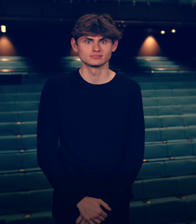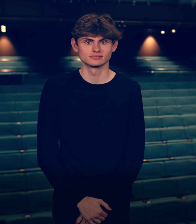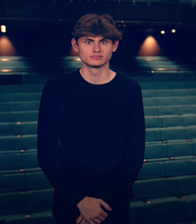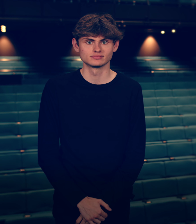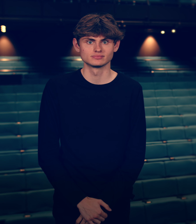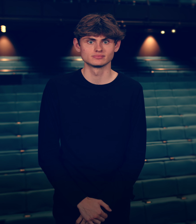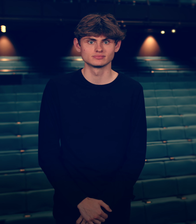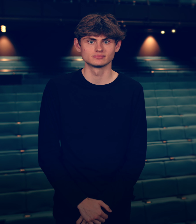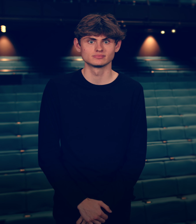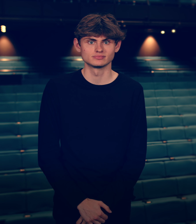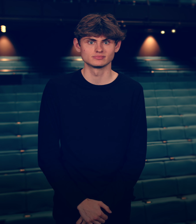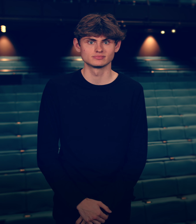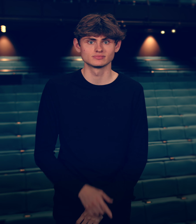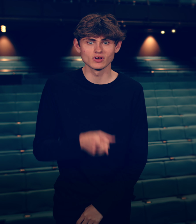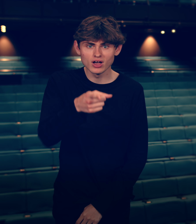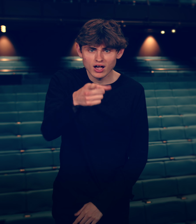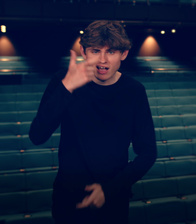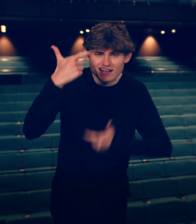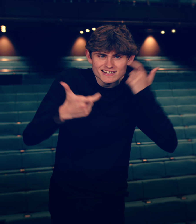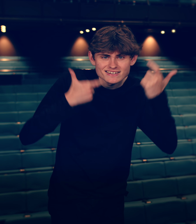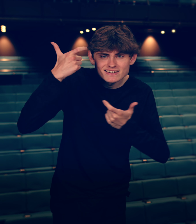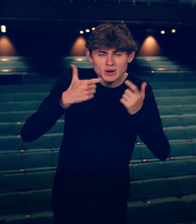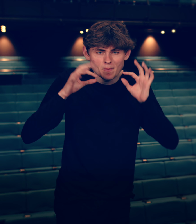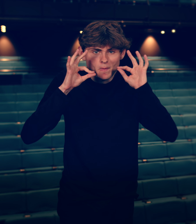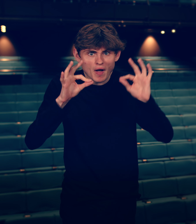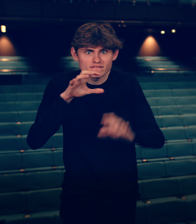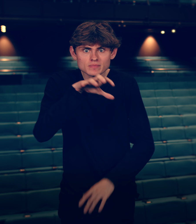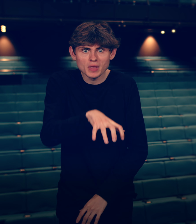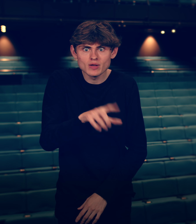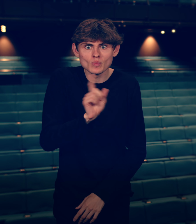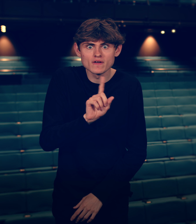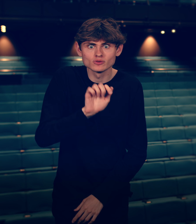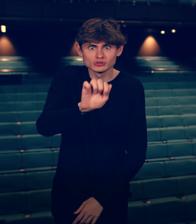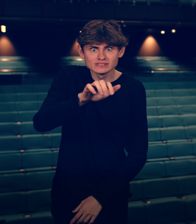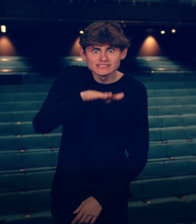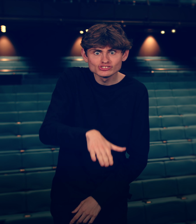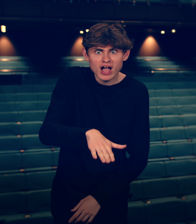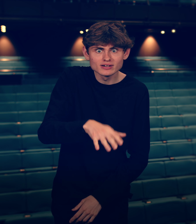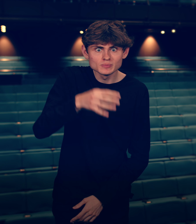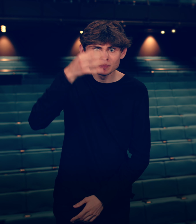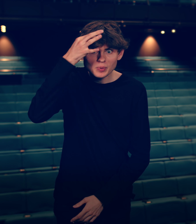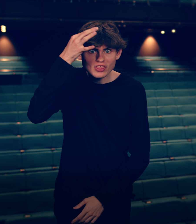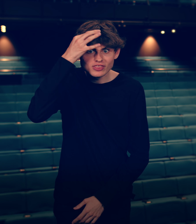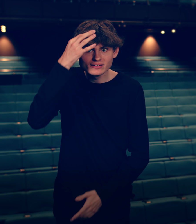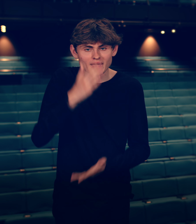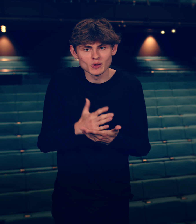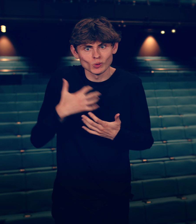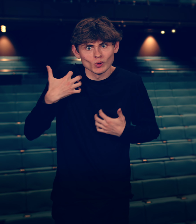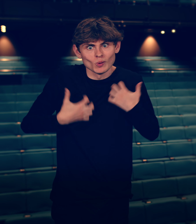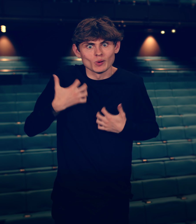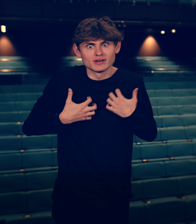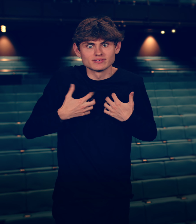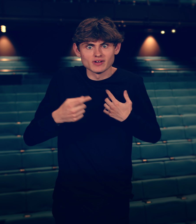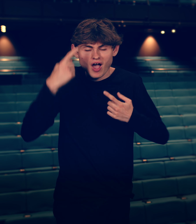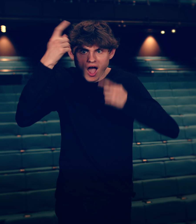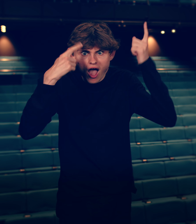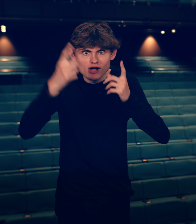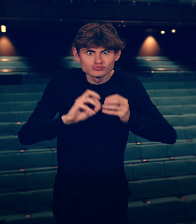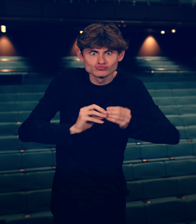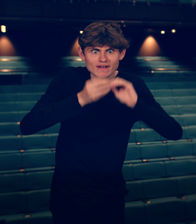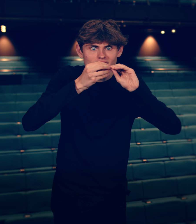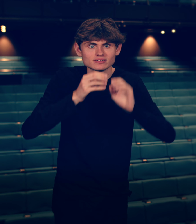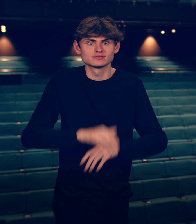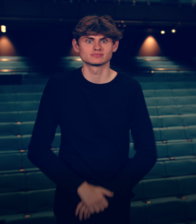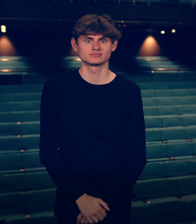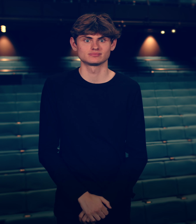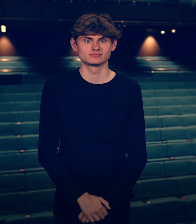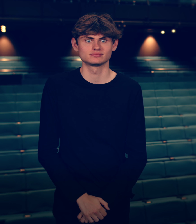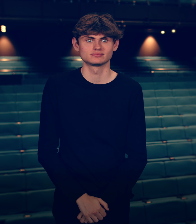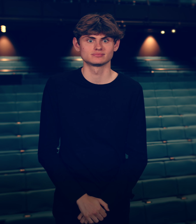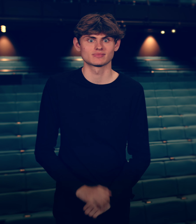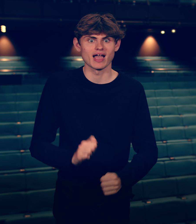Looking for the perfect place for your child’s big day that is exciting and packed full of creativity?